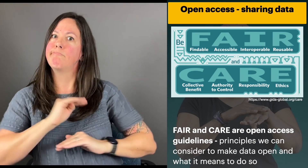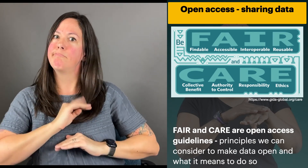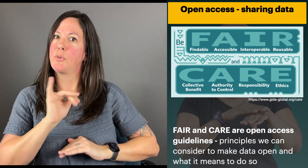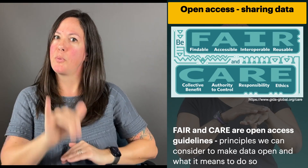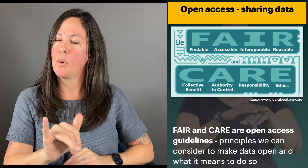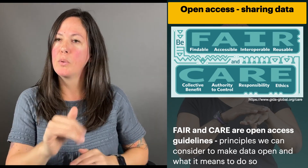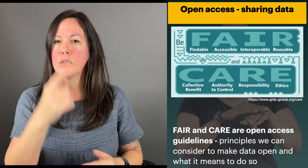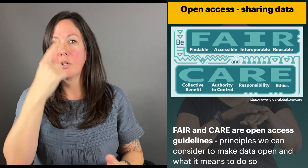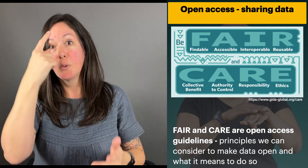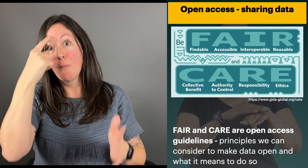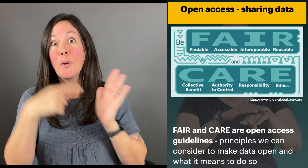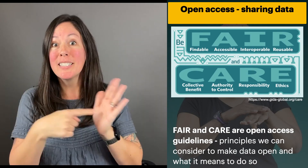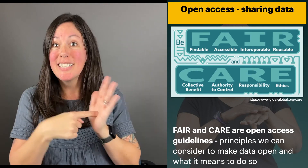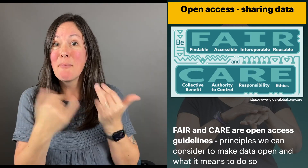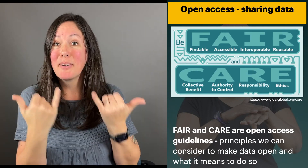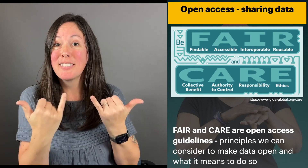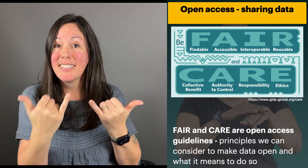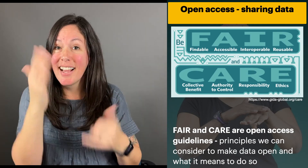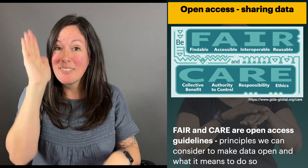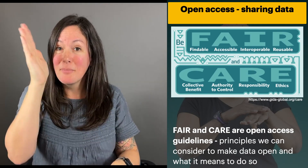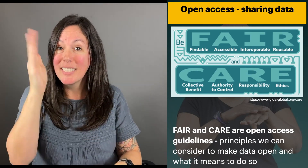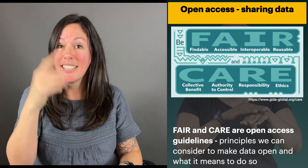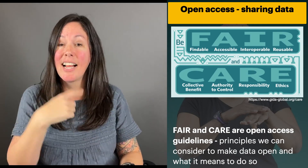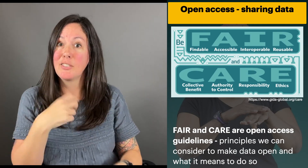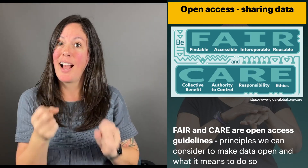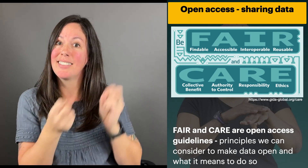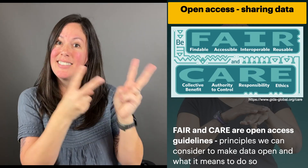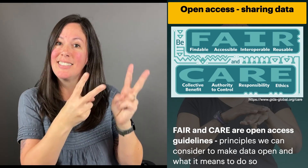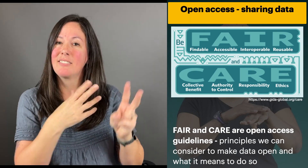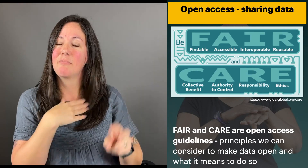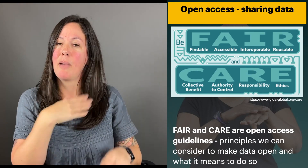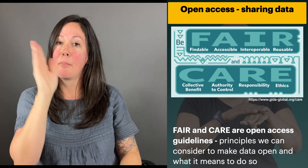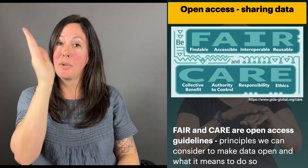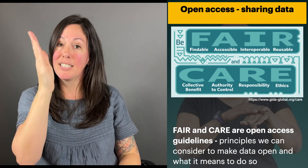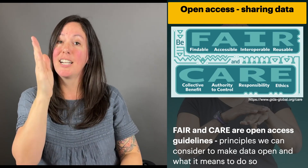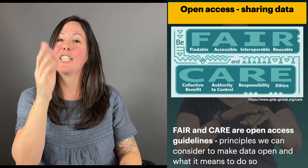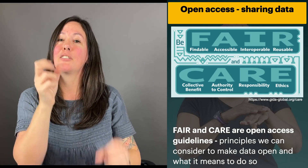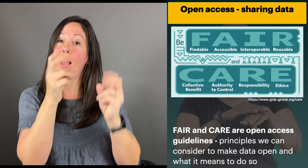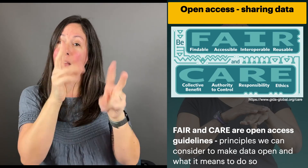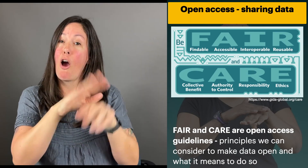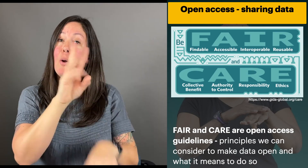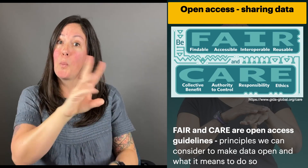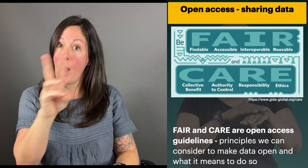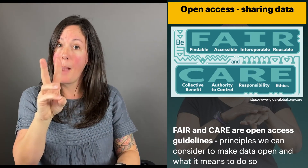not really trying to be controlling it's about making sure that you're putting